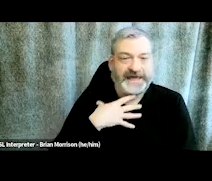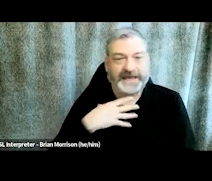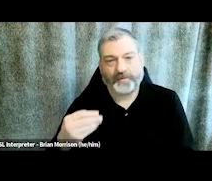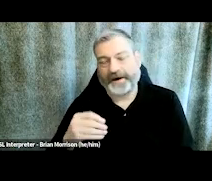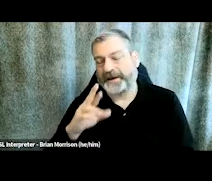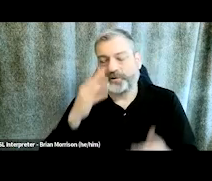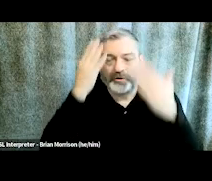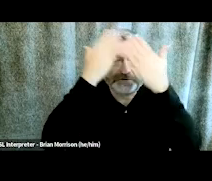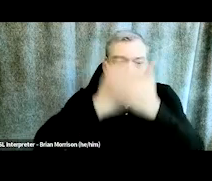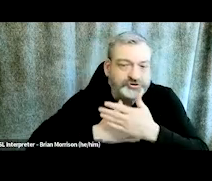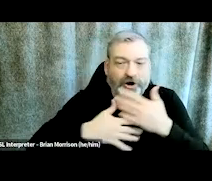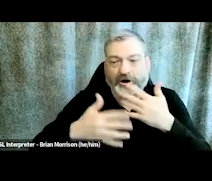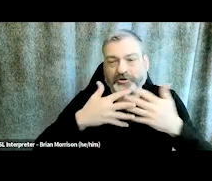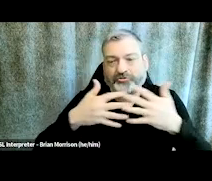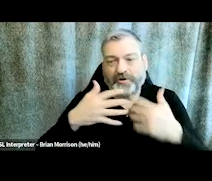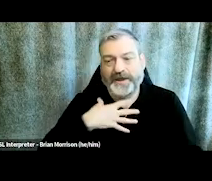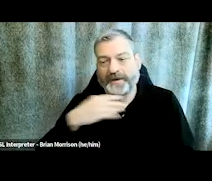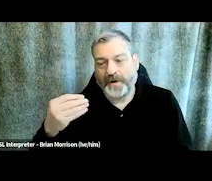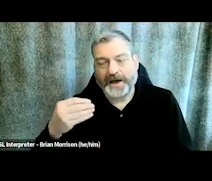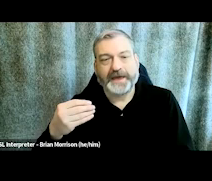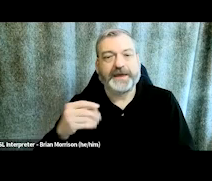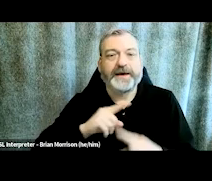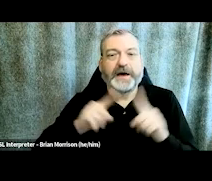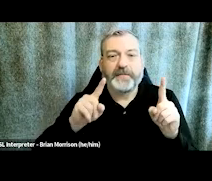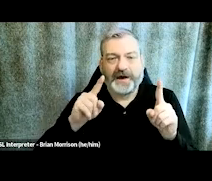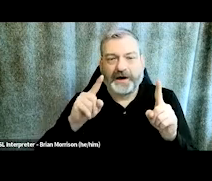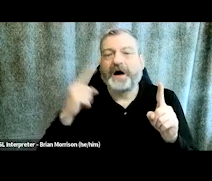They'll almost always be enough contrast ratio.